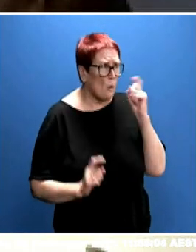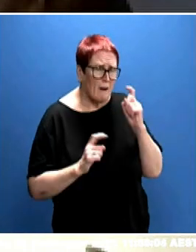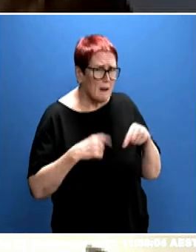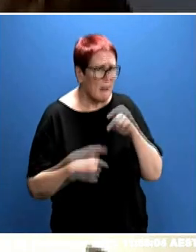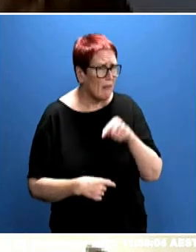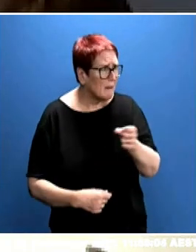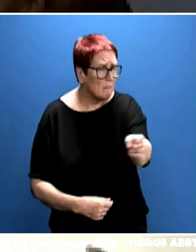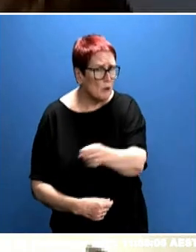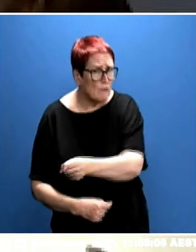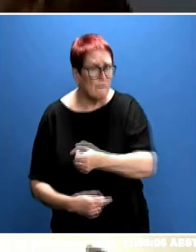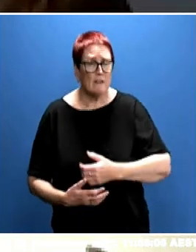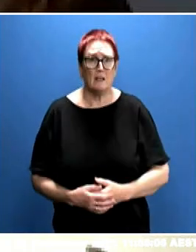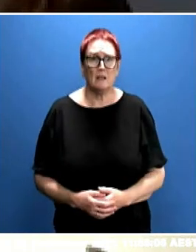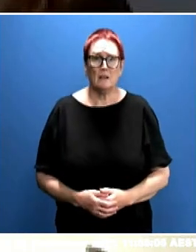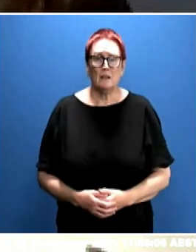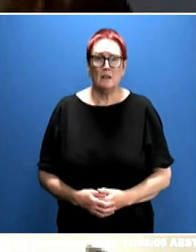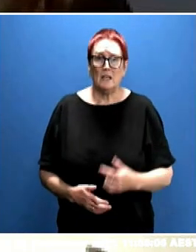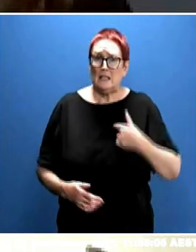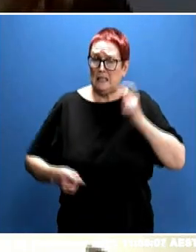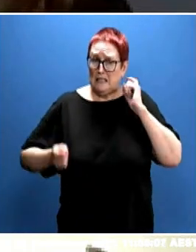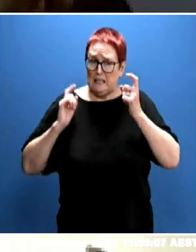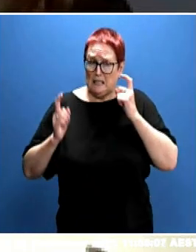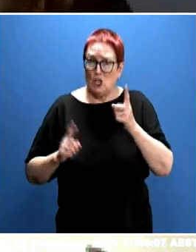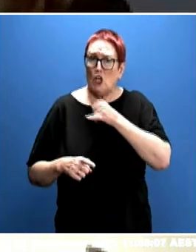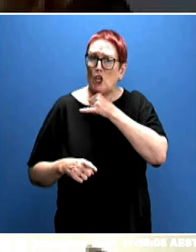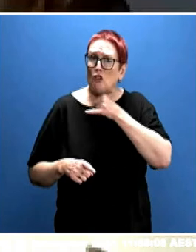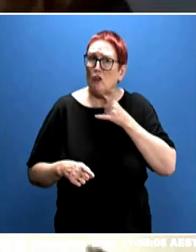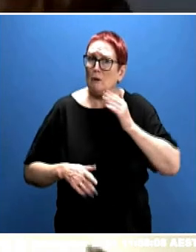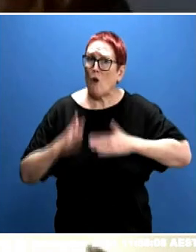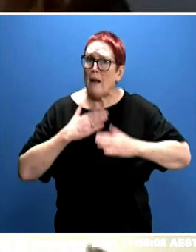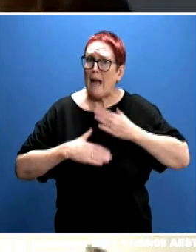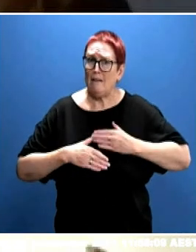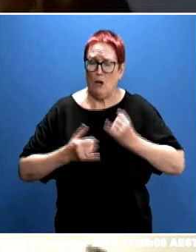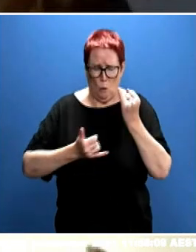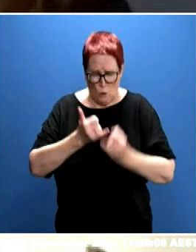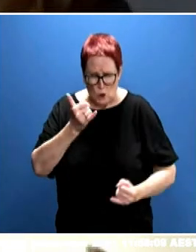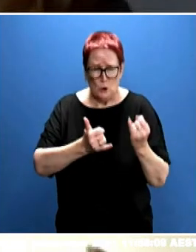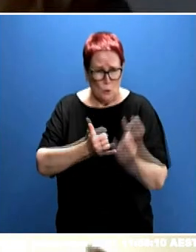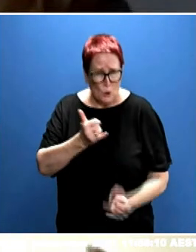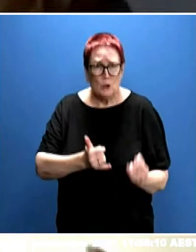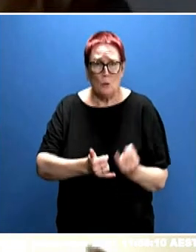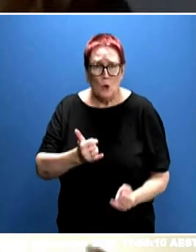And my concerns were that her criminal activity had escalated in Perth